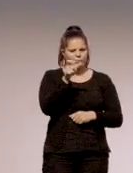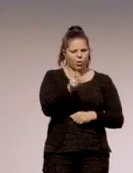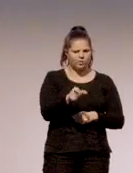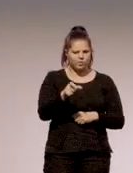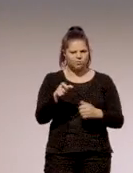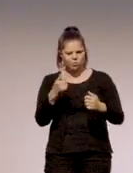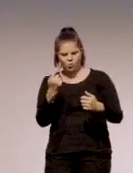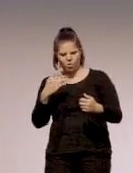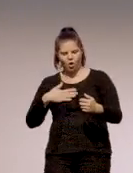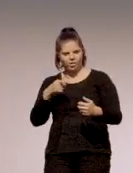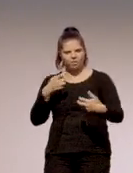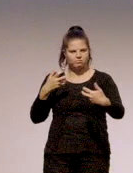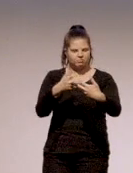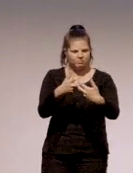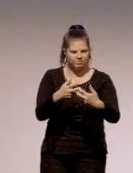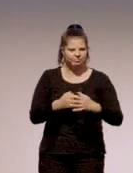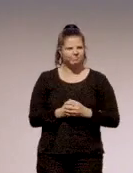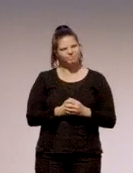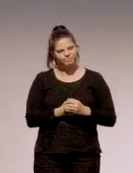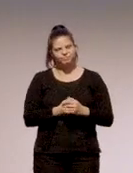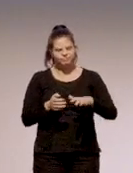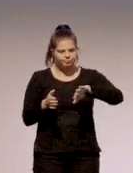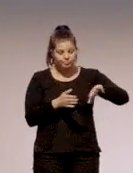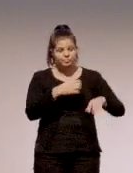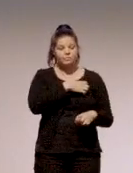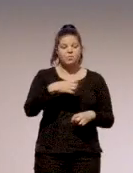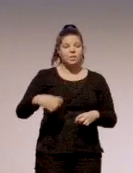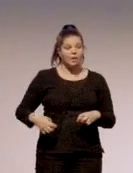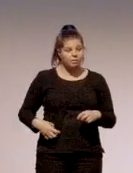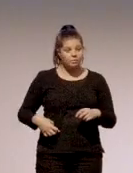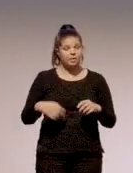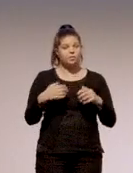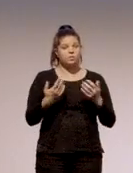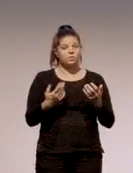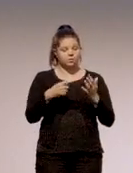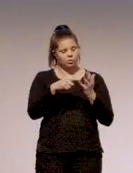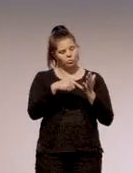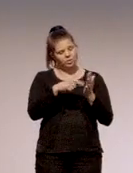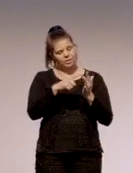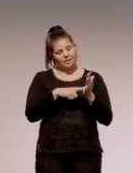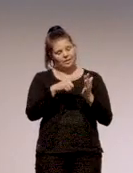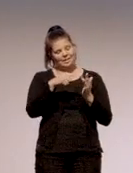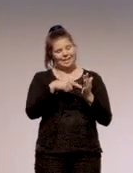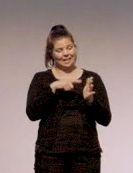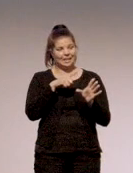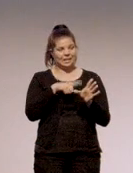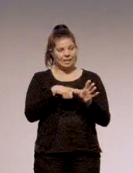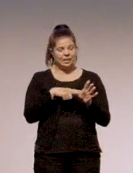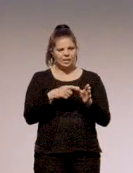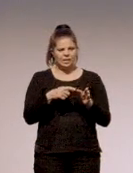When it comes to creating government or utility-based platforms, we're actually building it for everyone by default. Like who is your customer? Your customer is everyone.